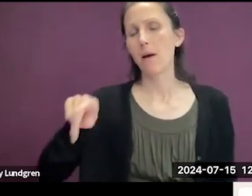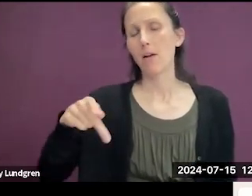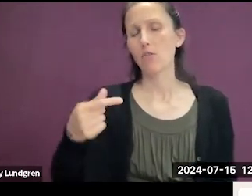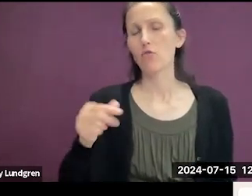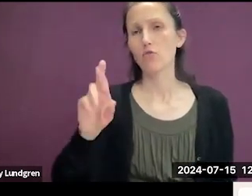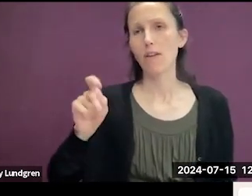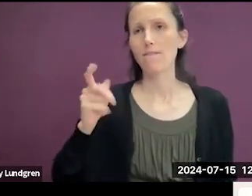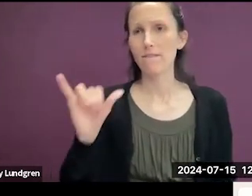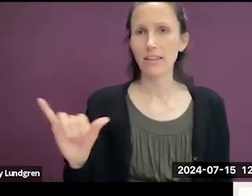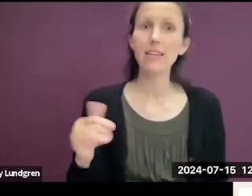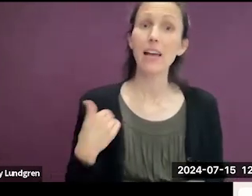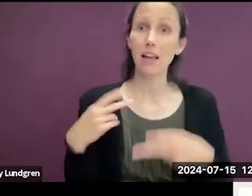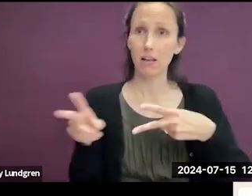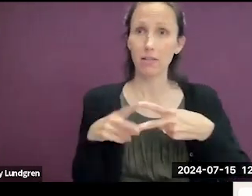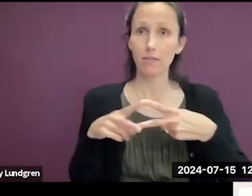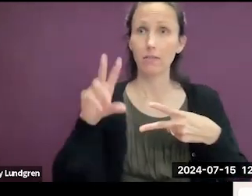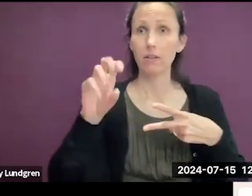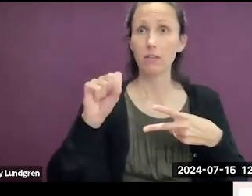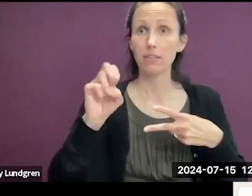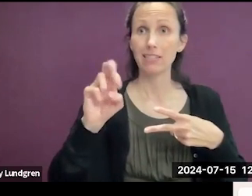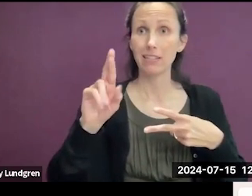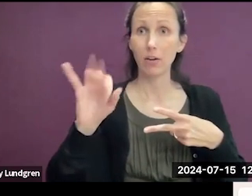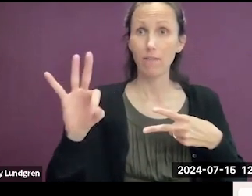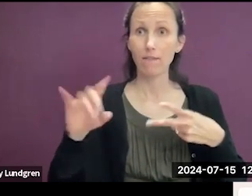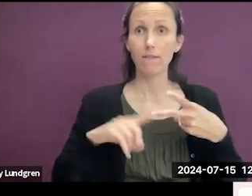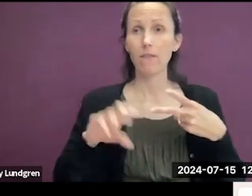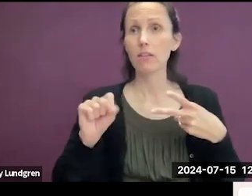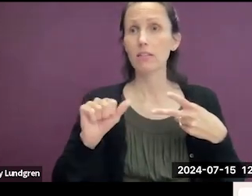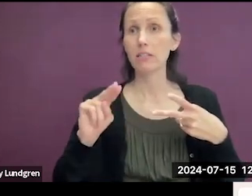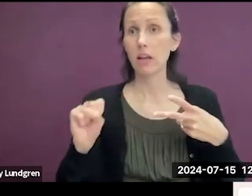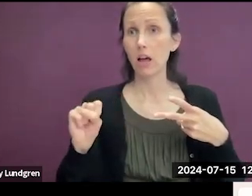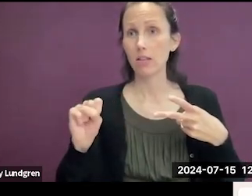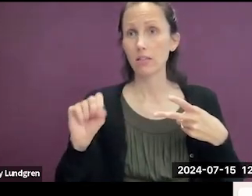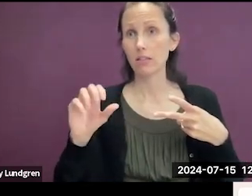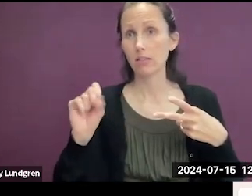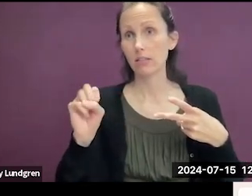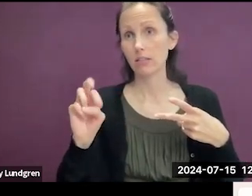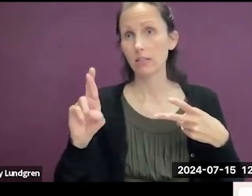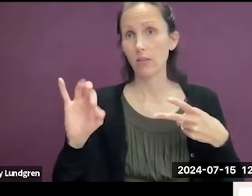There's serif and sans serif. So you'll see on the slide here are sans serif,